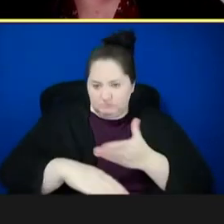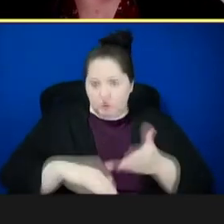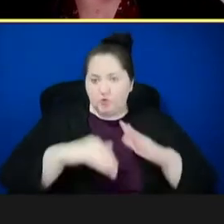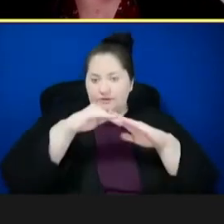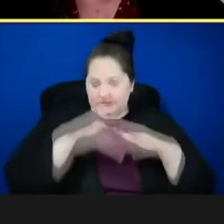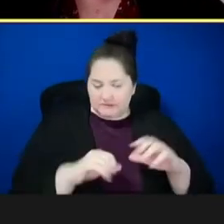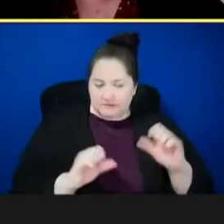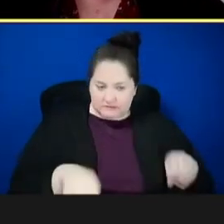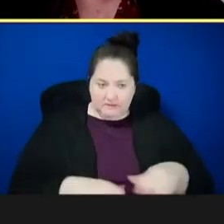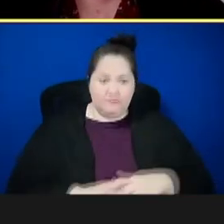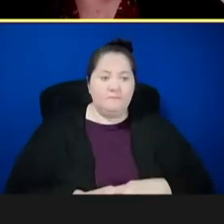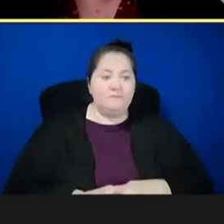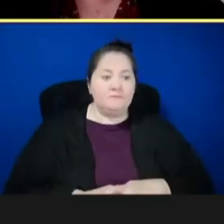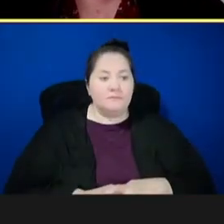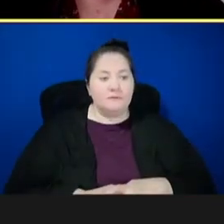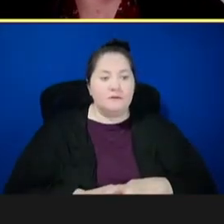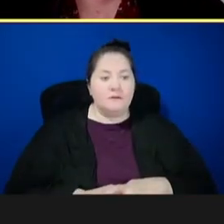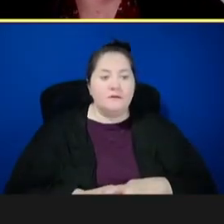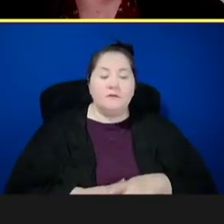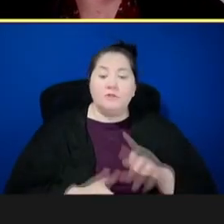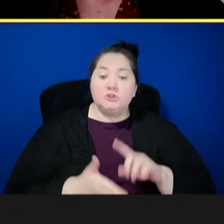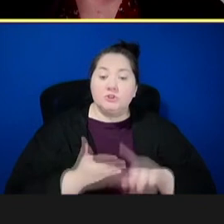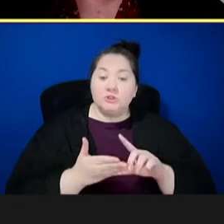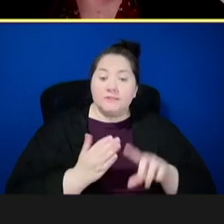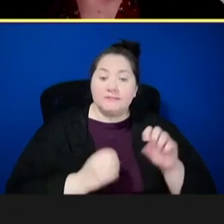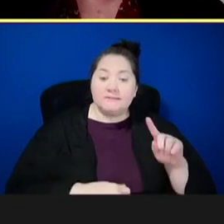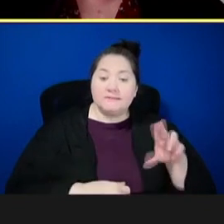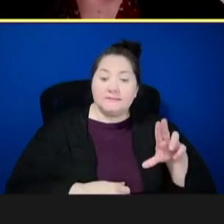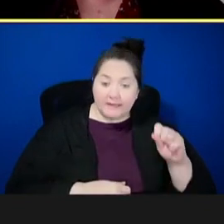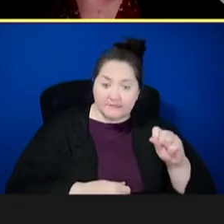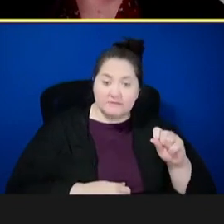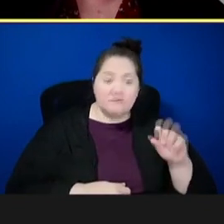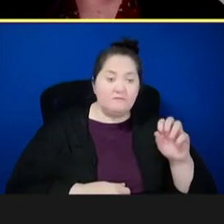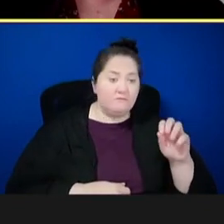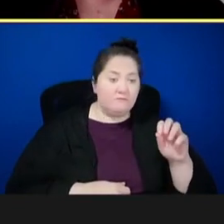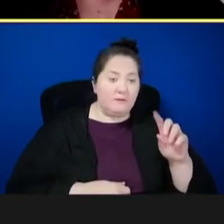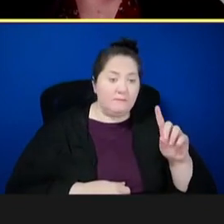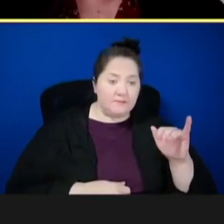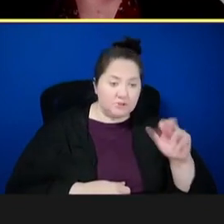They also checked the status on admission or used reminder recall systems. Having a